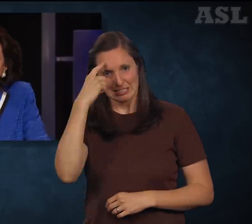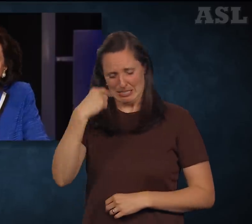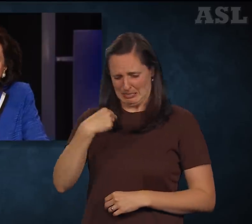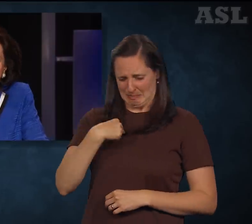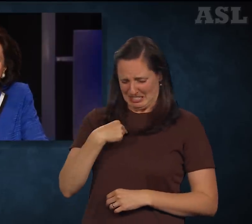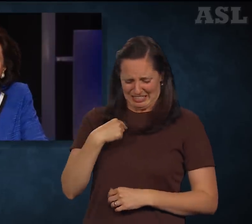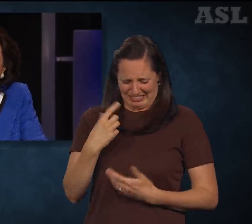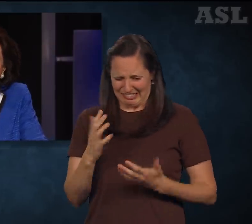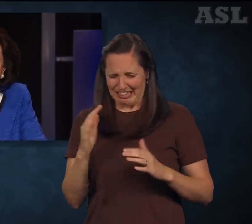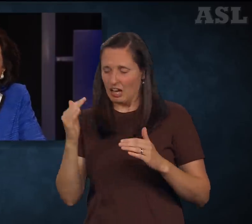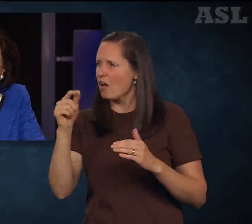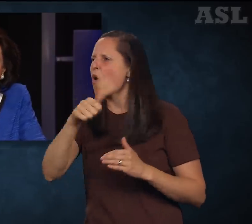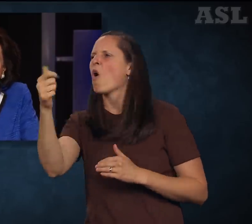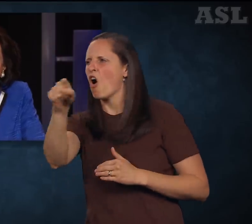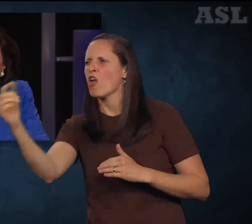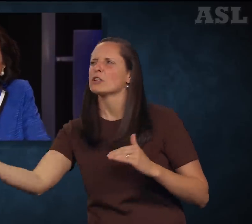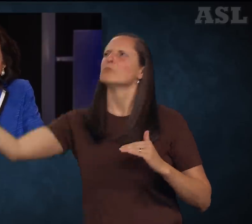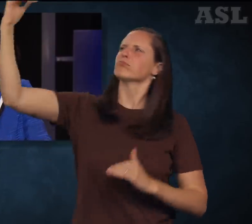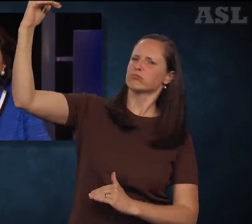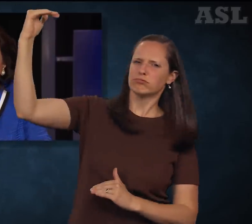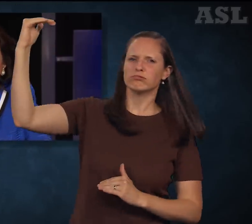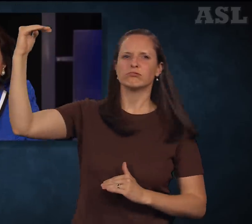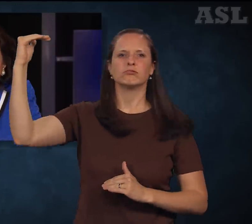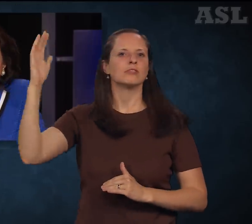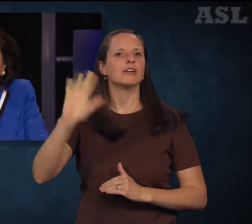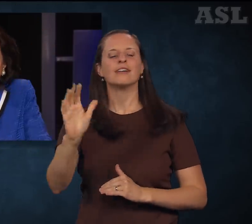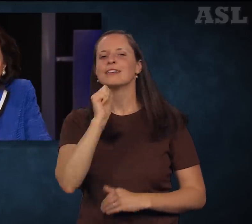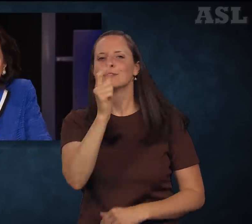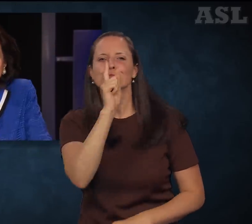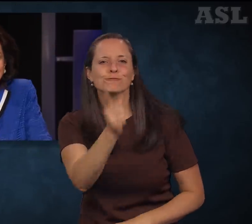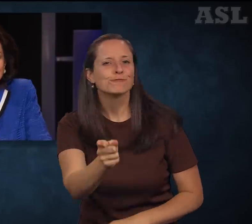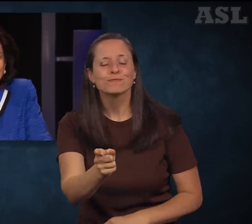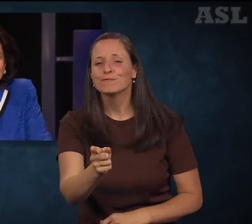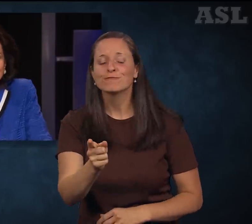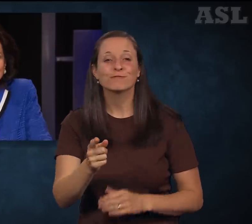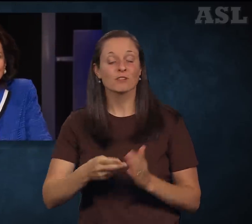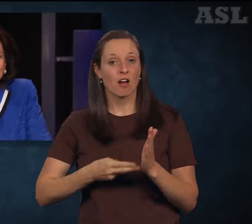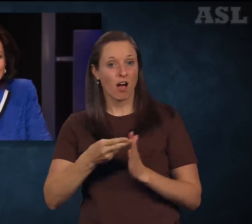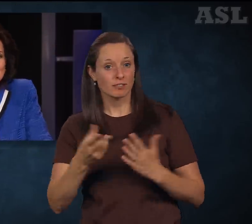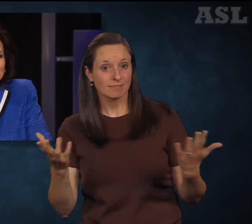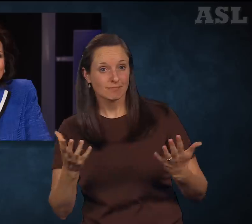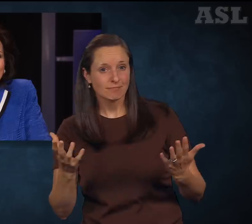OTHERS.